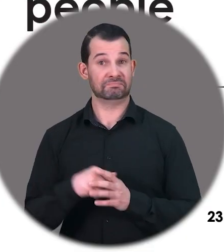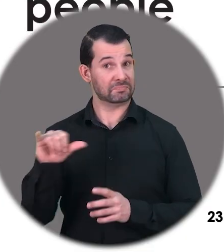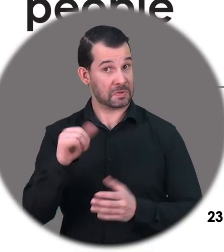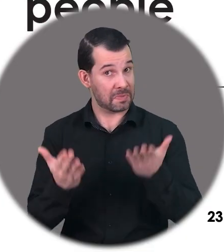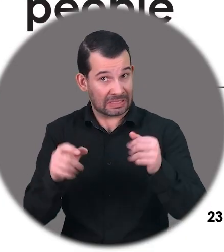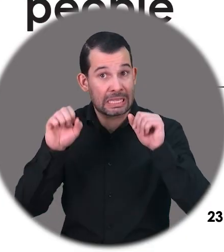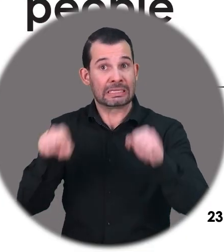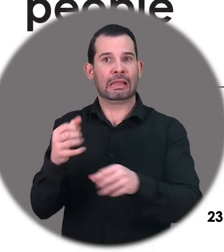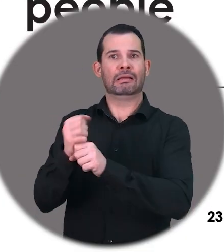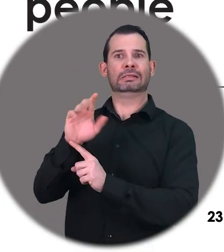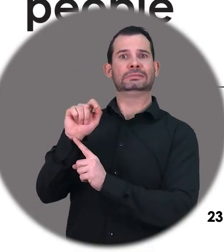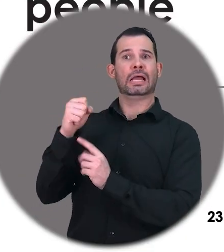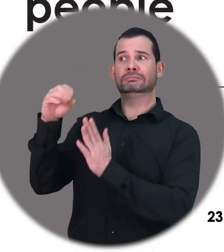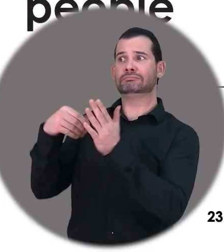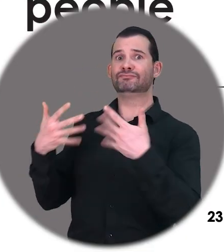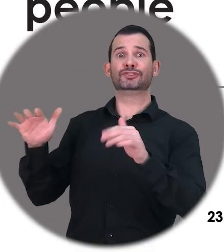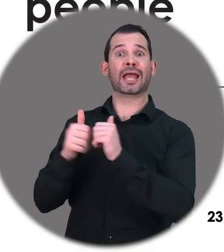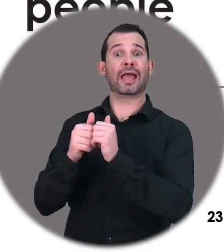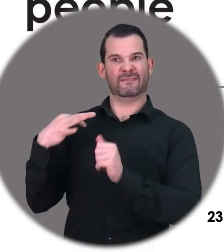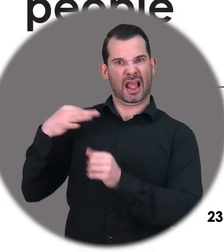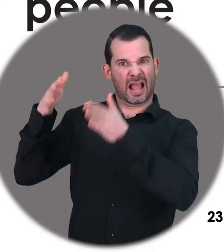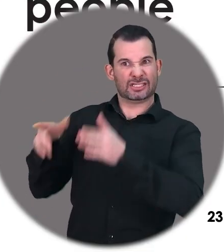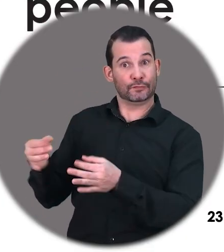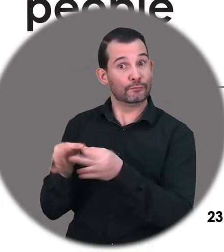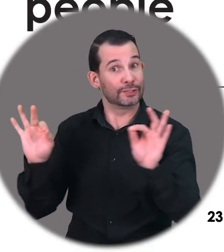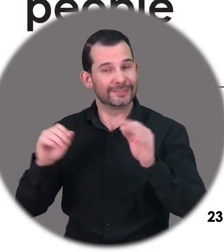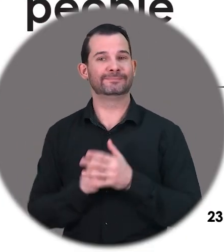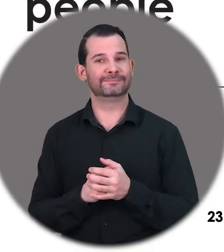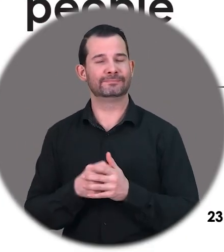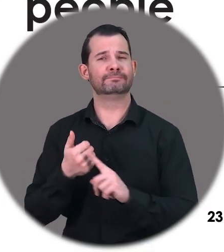You may be able to get your taxes done by a volunteer for free!